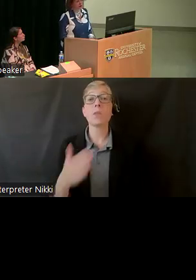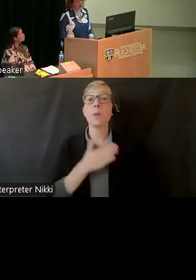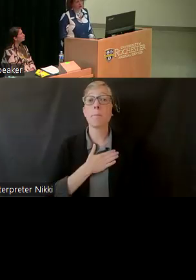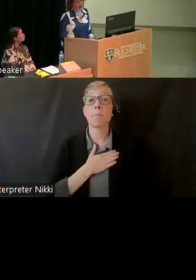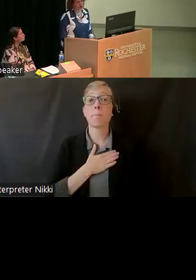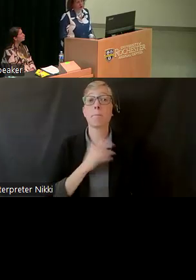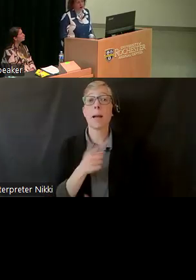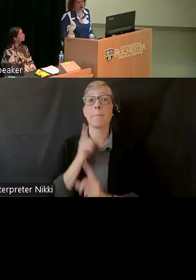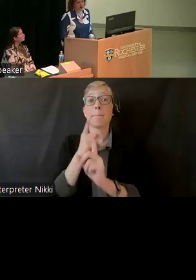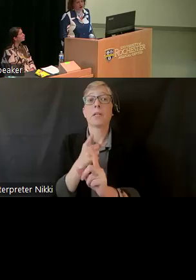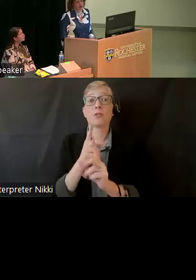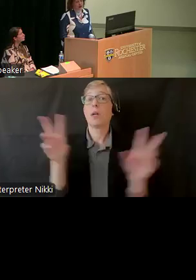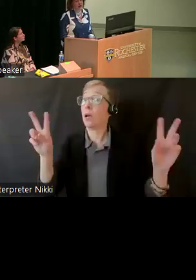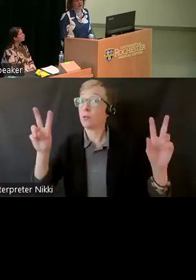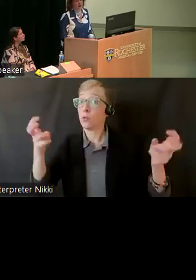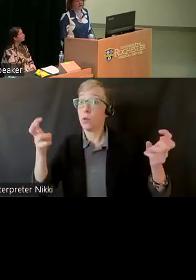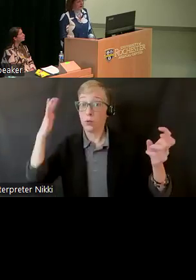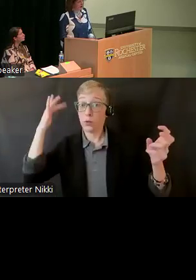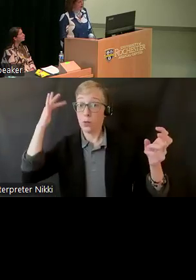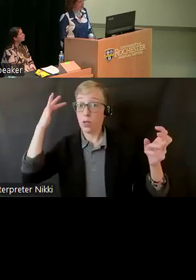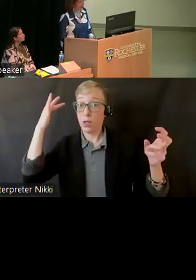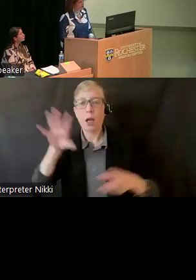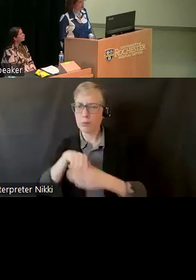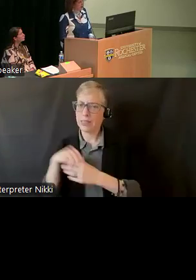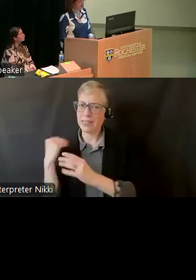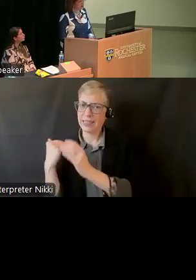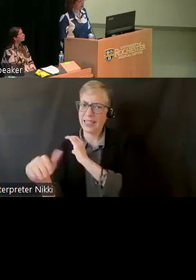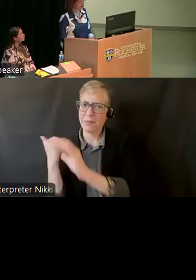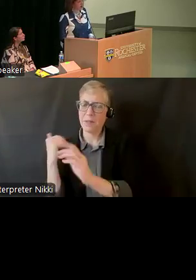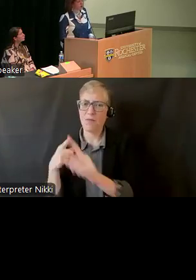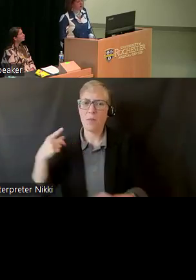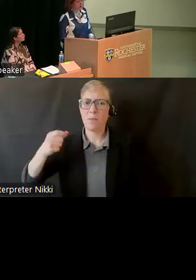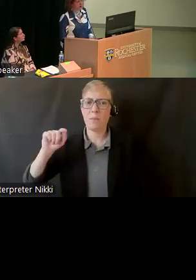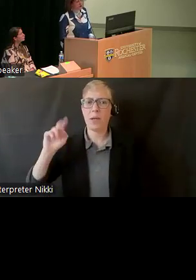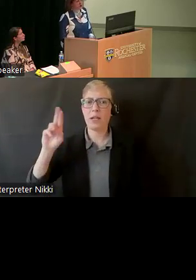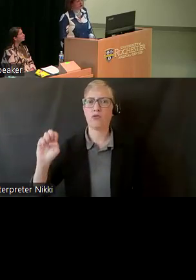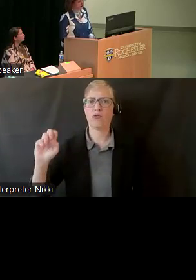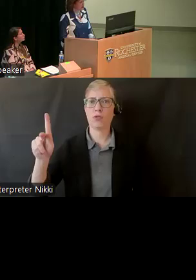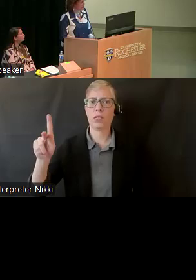because this was actually part of the email that Patrick Such sent out when he introduced me to